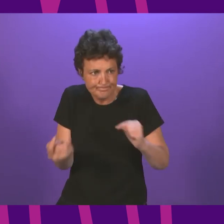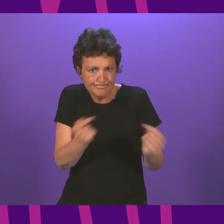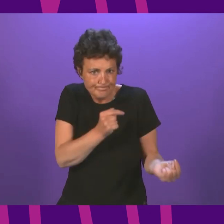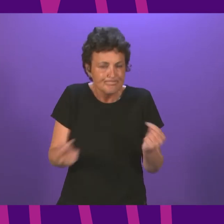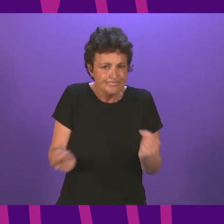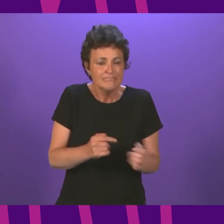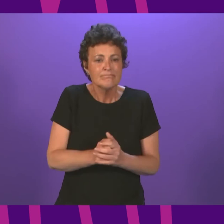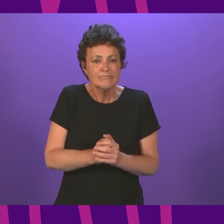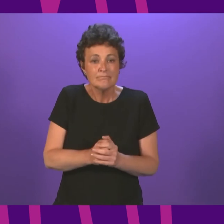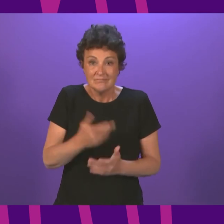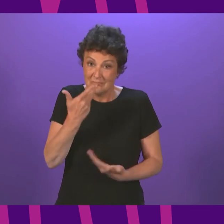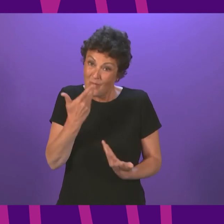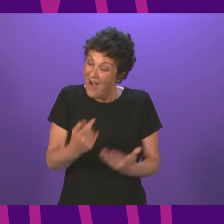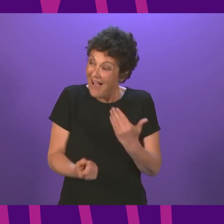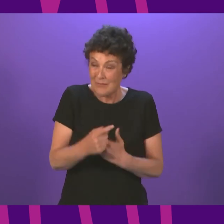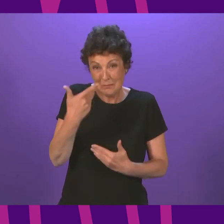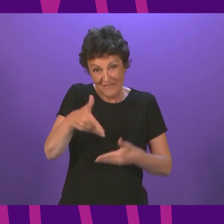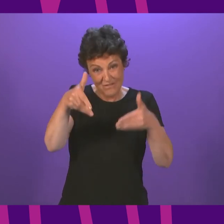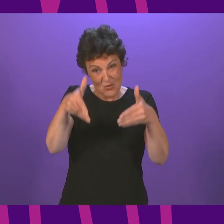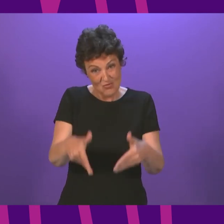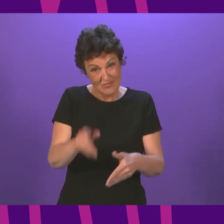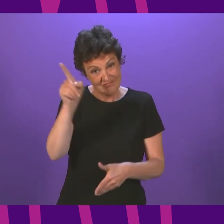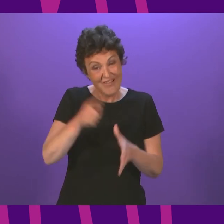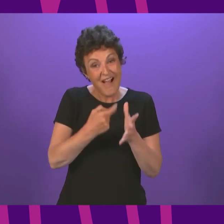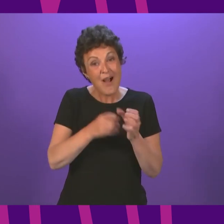sustain the commitments that the First Minister made on Tuesday. Obviously, the culture ministers,